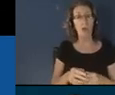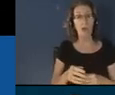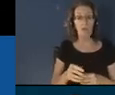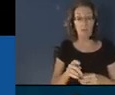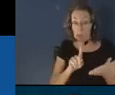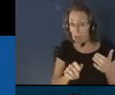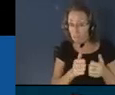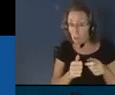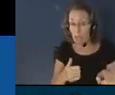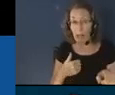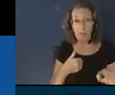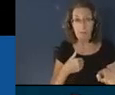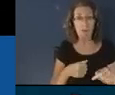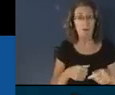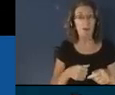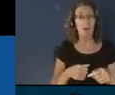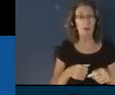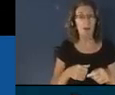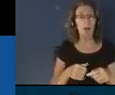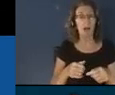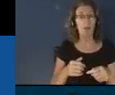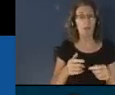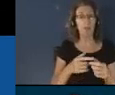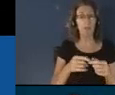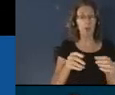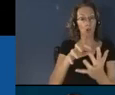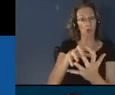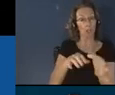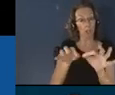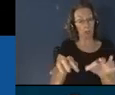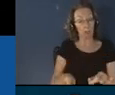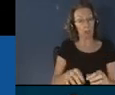that you download the transcription afterwards. It's a good good idea to practice these things.